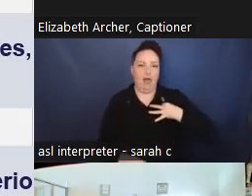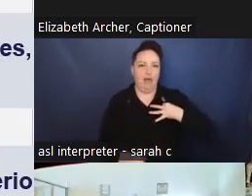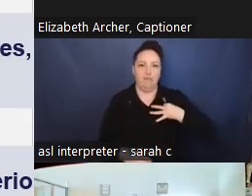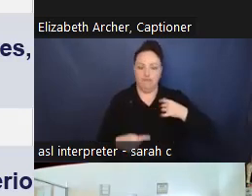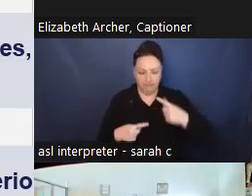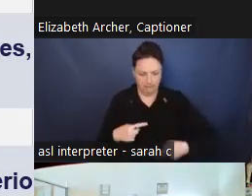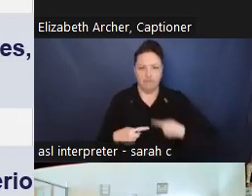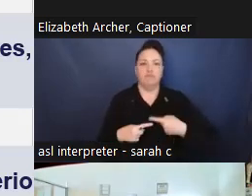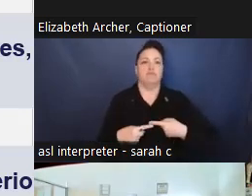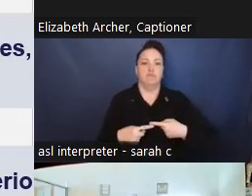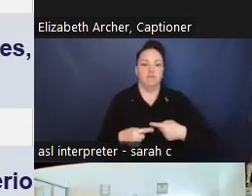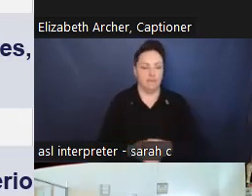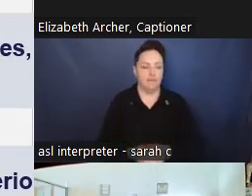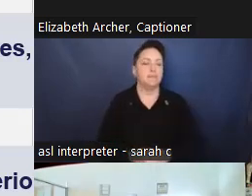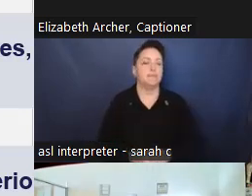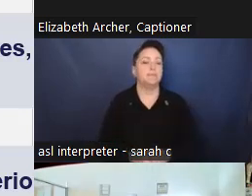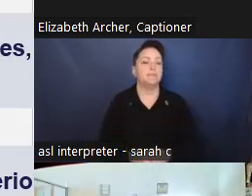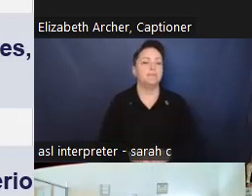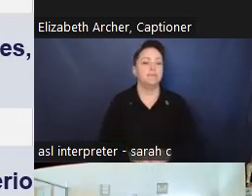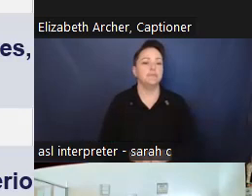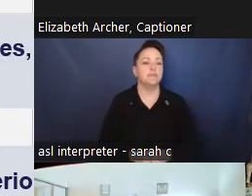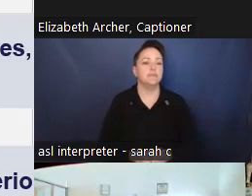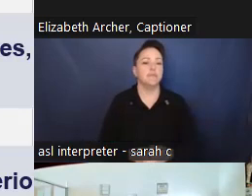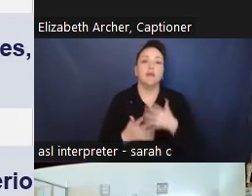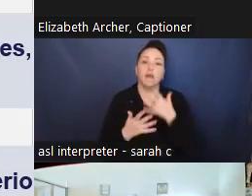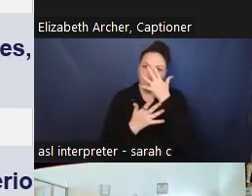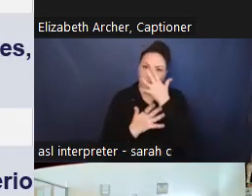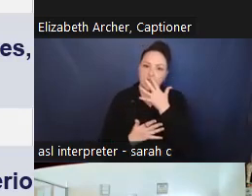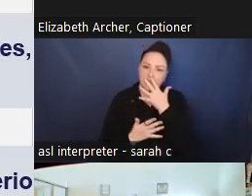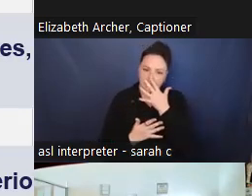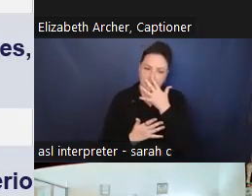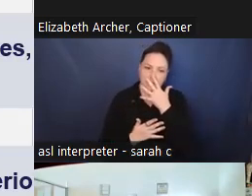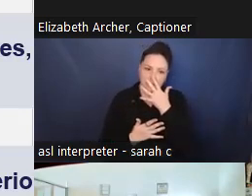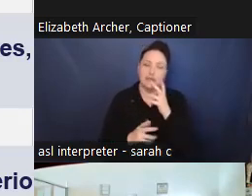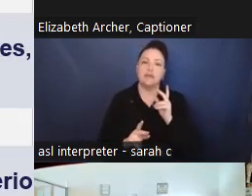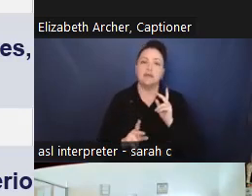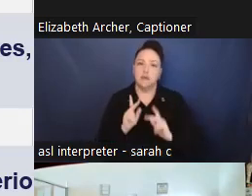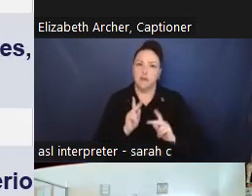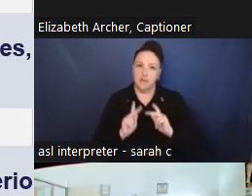We're seeing unfortunately people being forced off the Oregon health plan, but